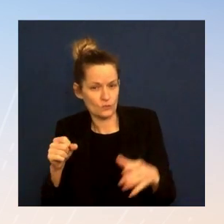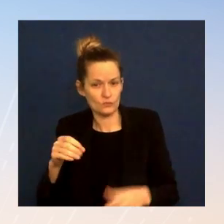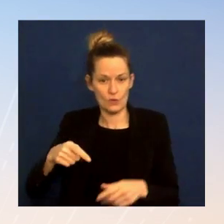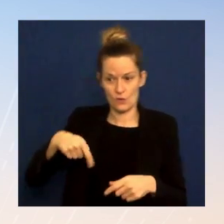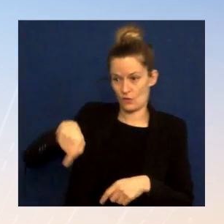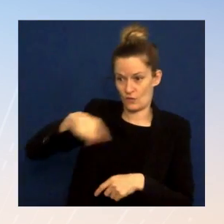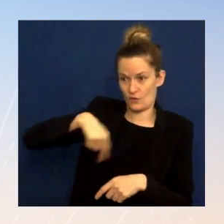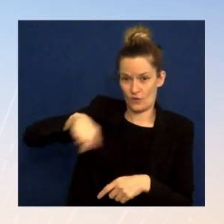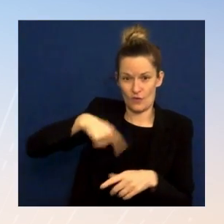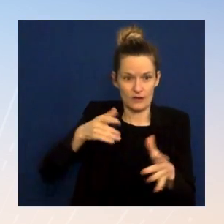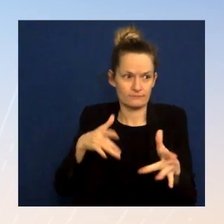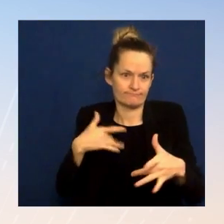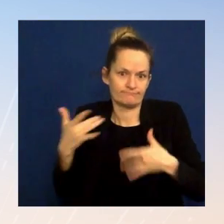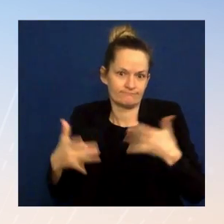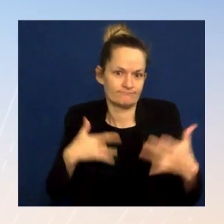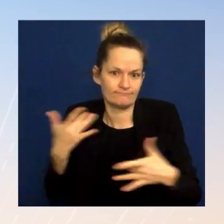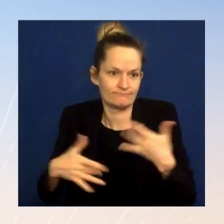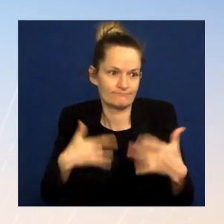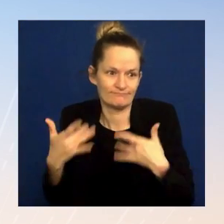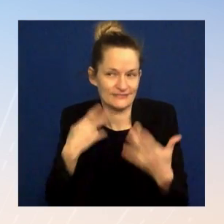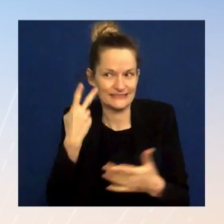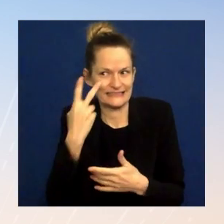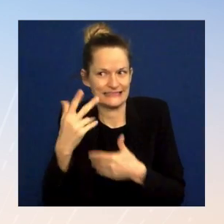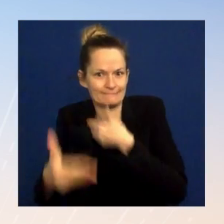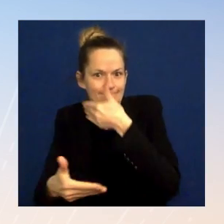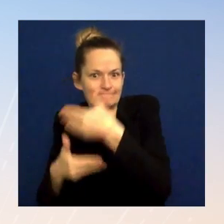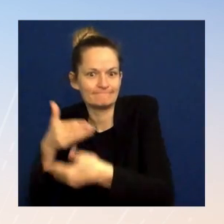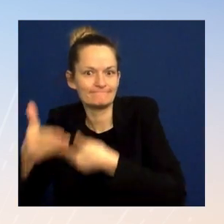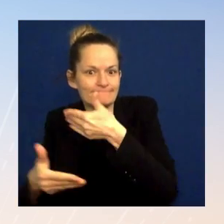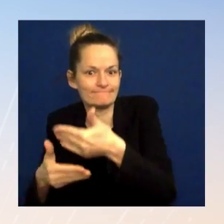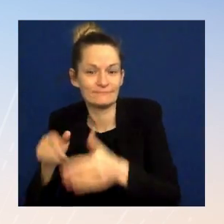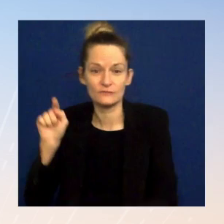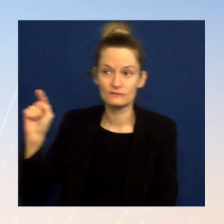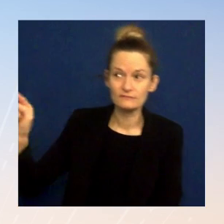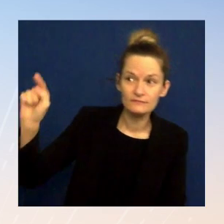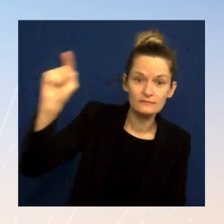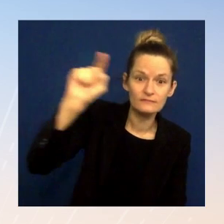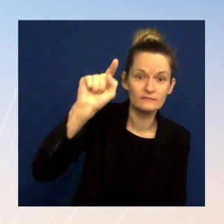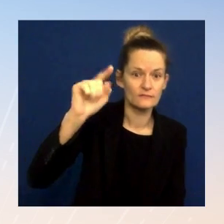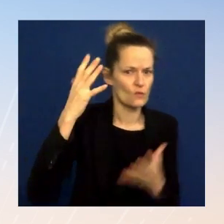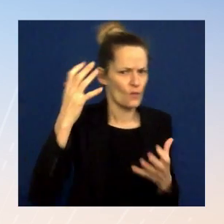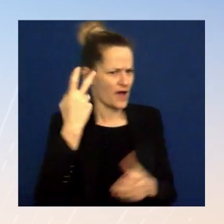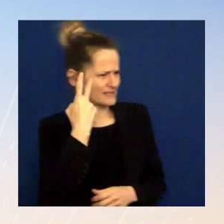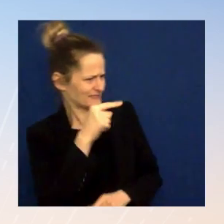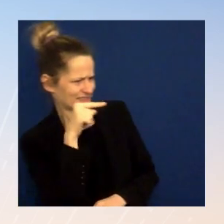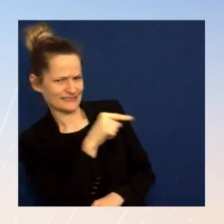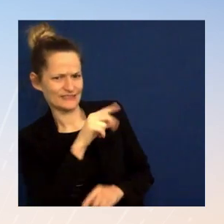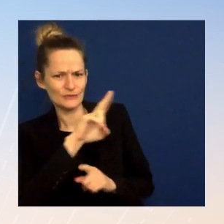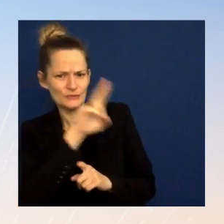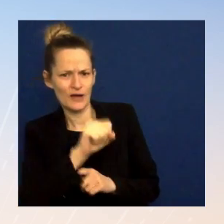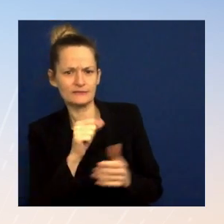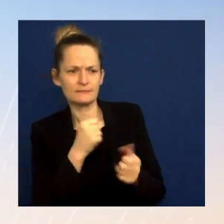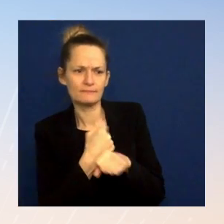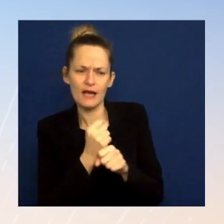When we see our counterparts, they raise it with him. They want to see the United States making these investments. They also recognize that the United States